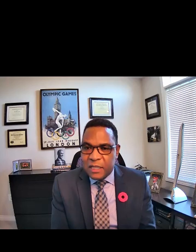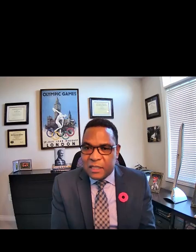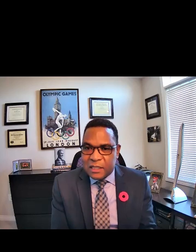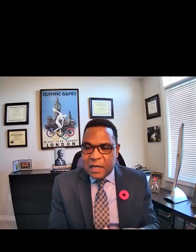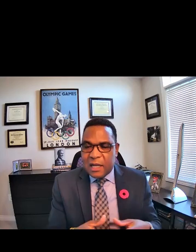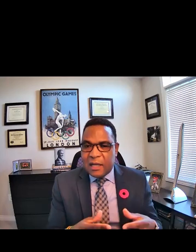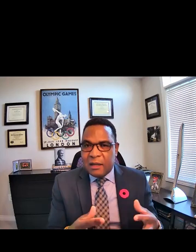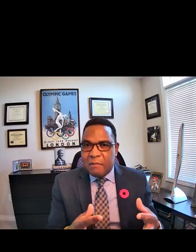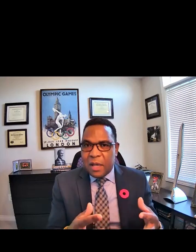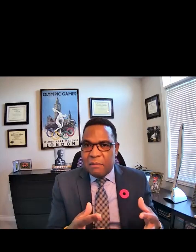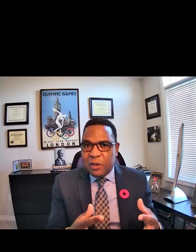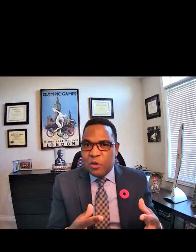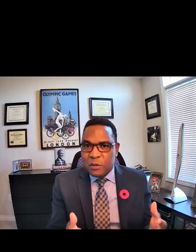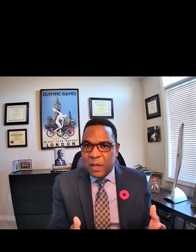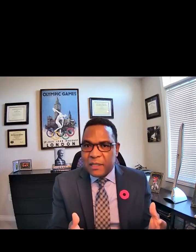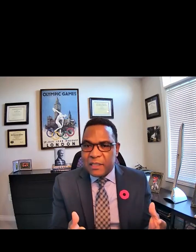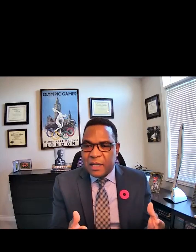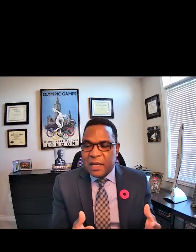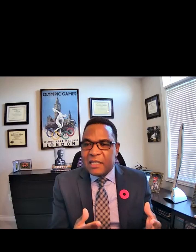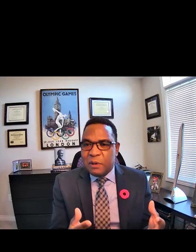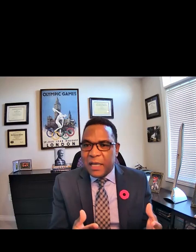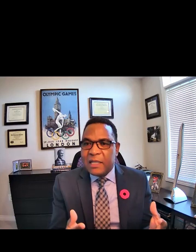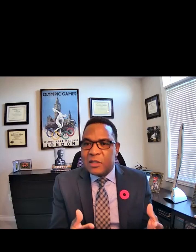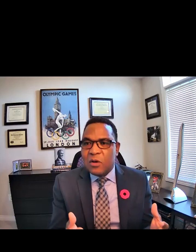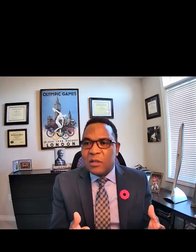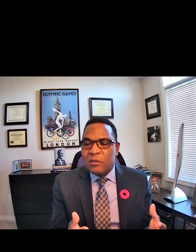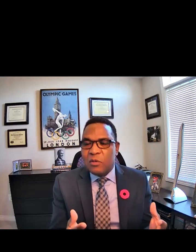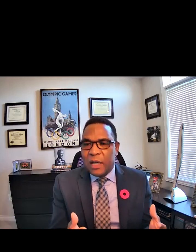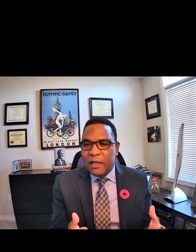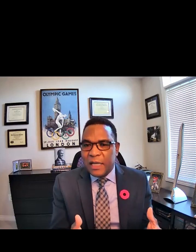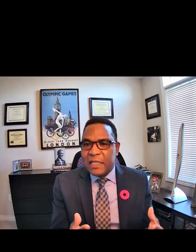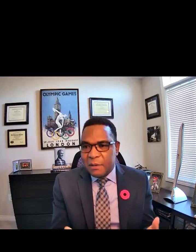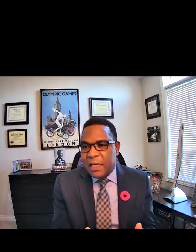of this, may be new space, is by its own way intimidating.